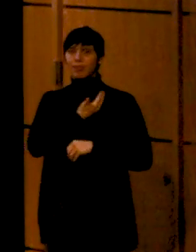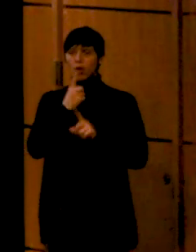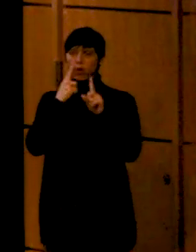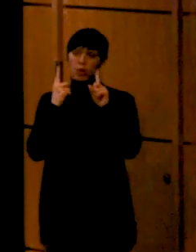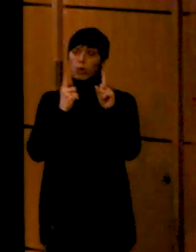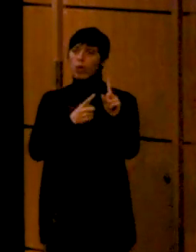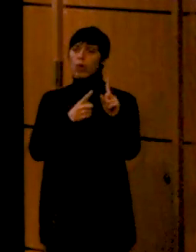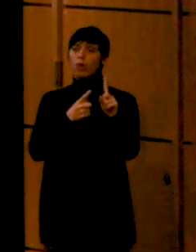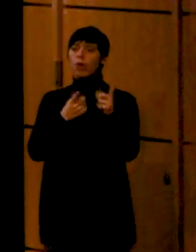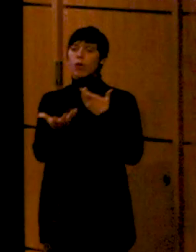not just in it.